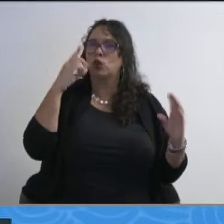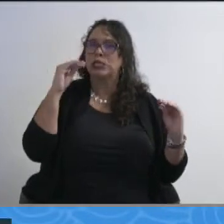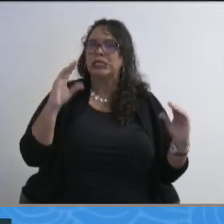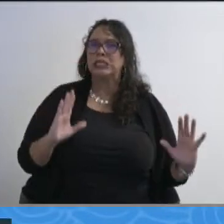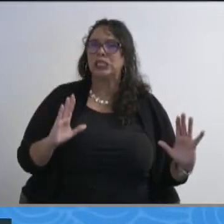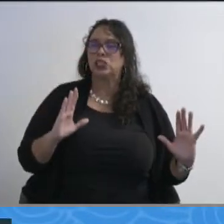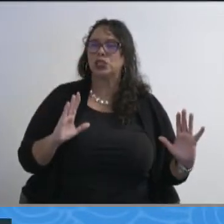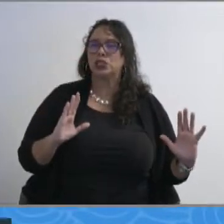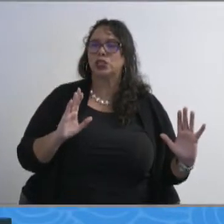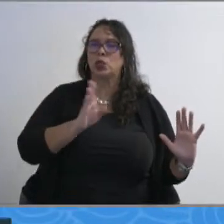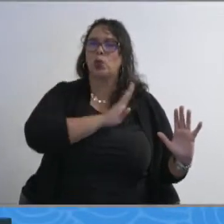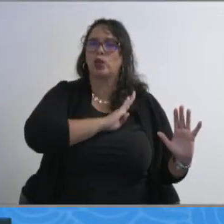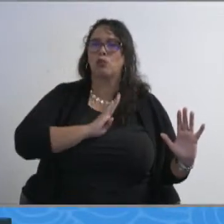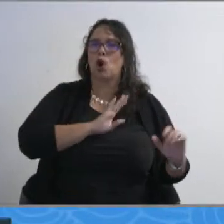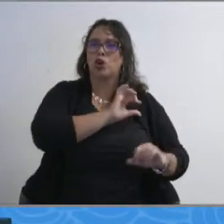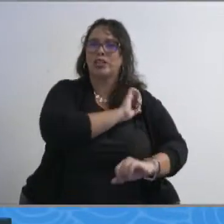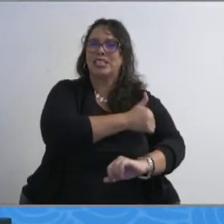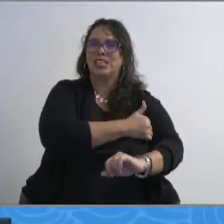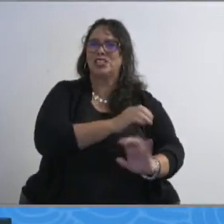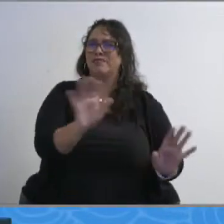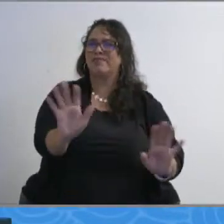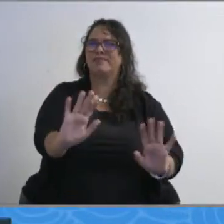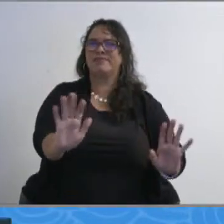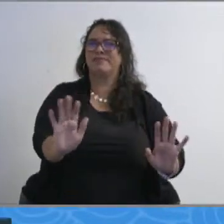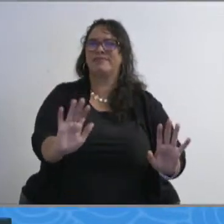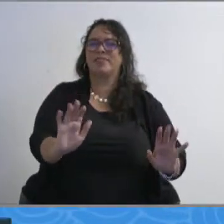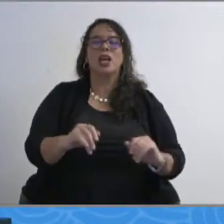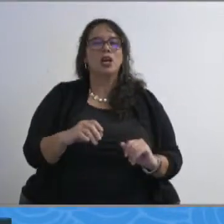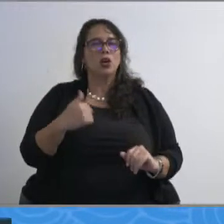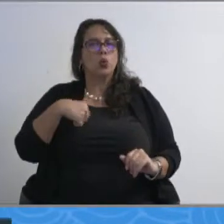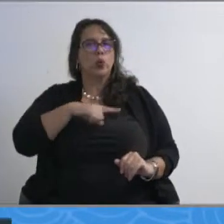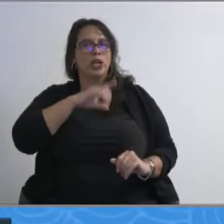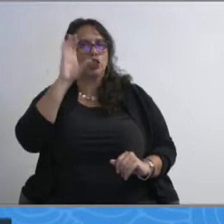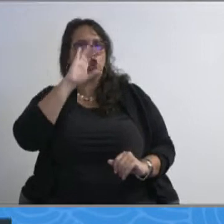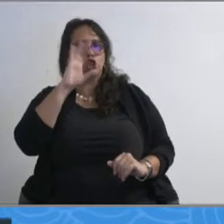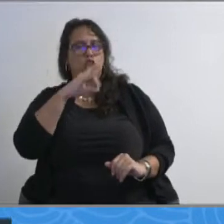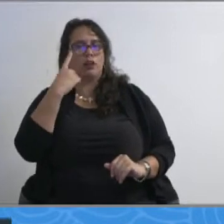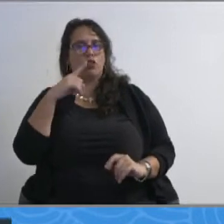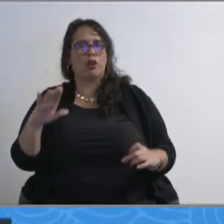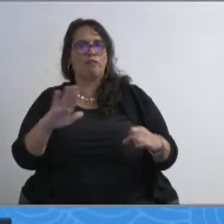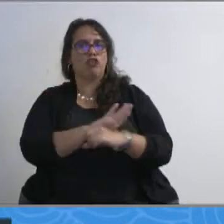with the board authorization in mind. We are looking for fully credentialed teachers